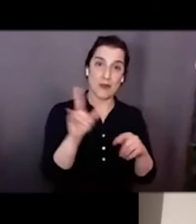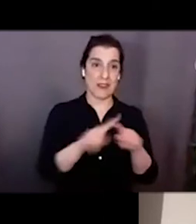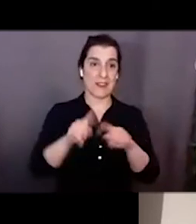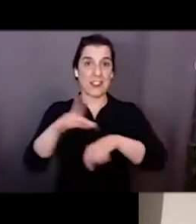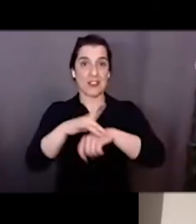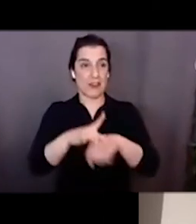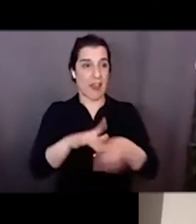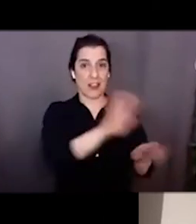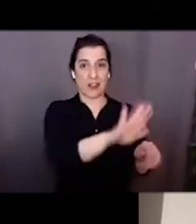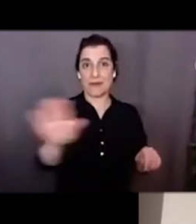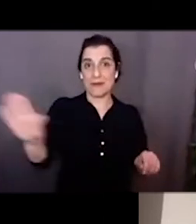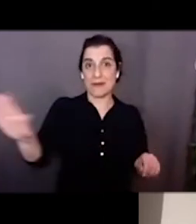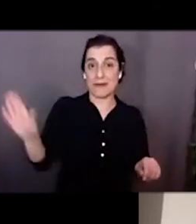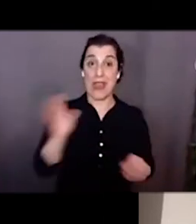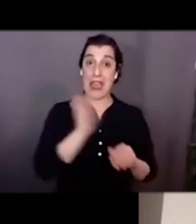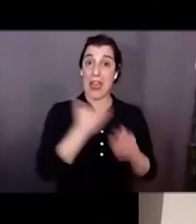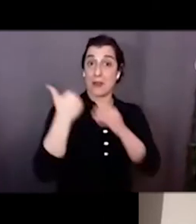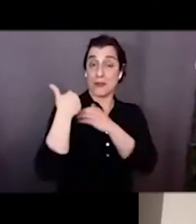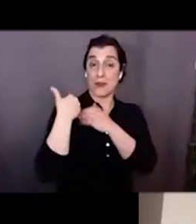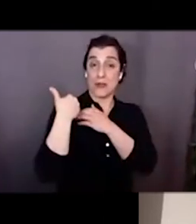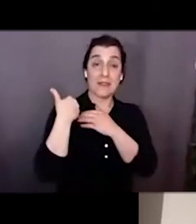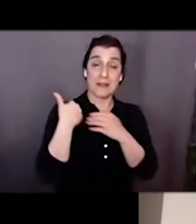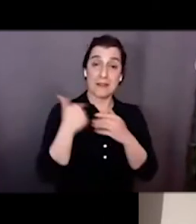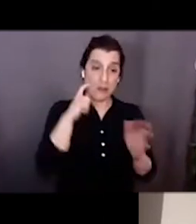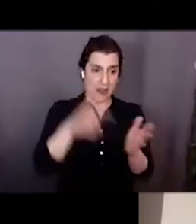It is our duty to rec re recognize our connection with those who have been